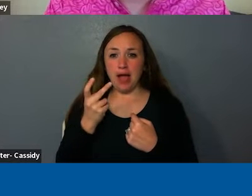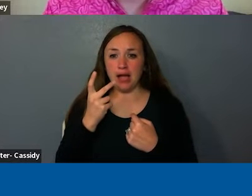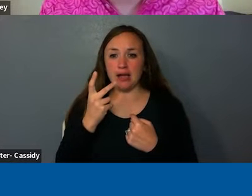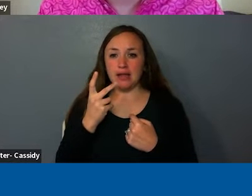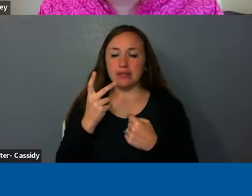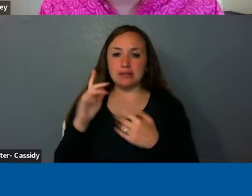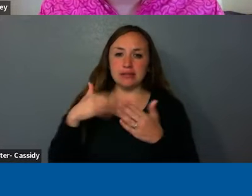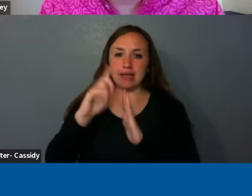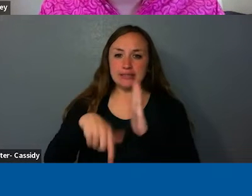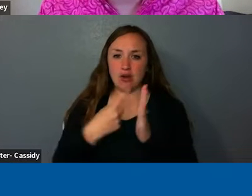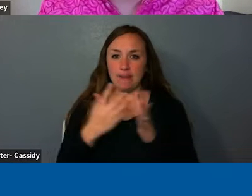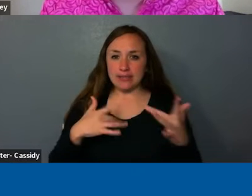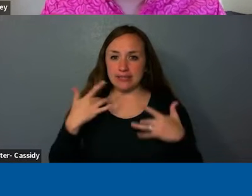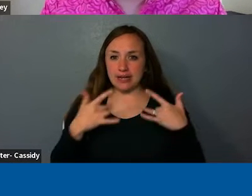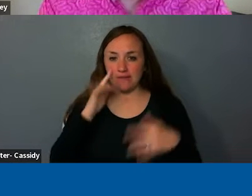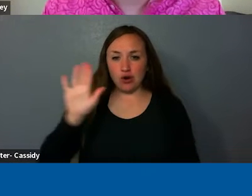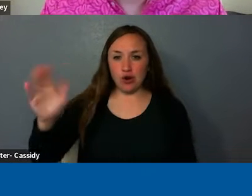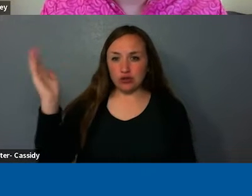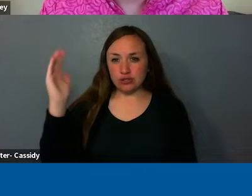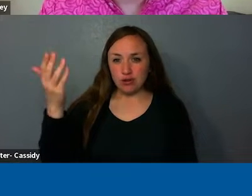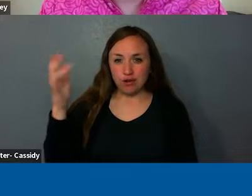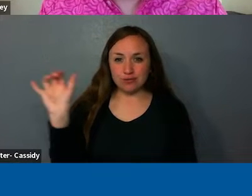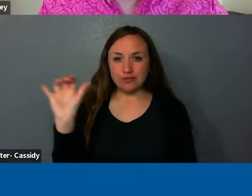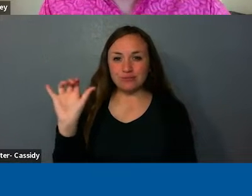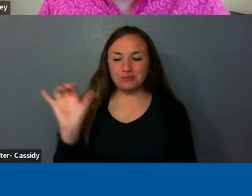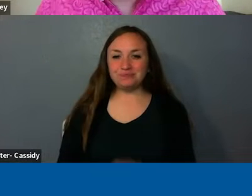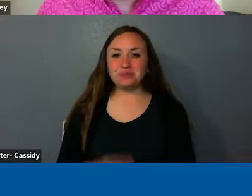I'm really excited for her talk as well. So hopefully, you are too.